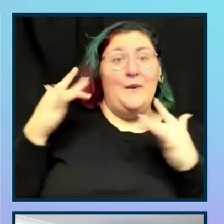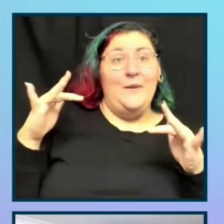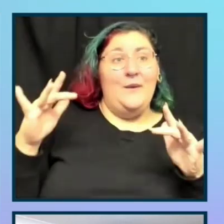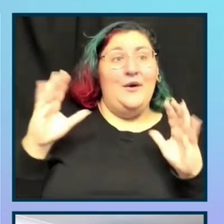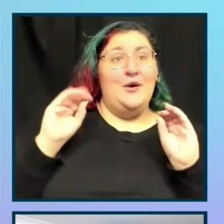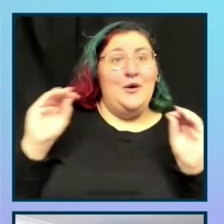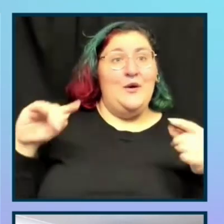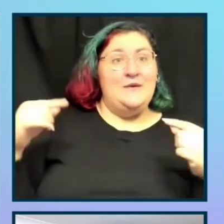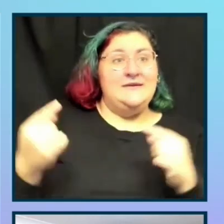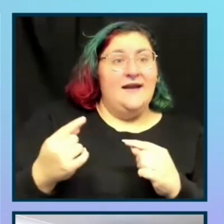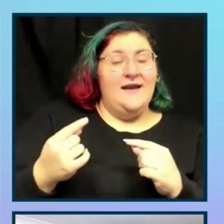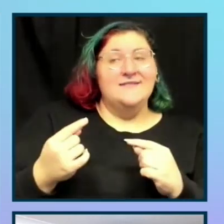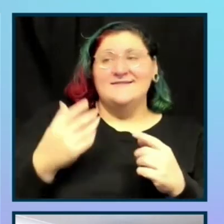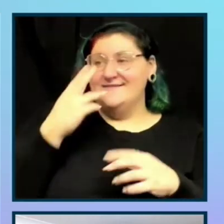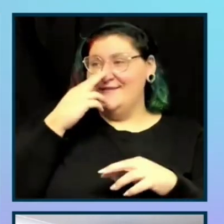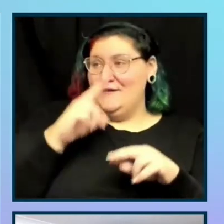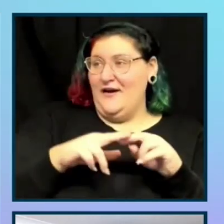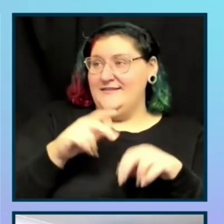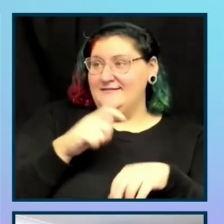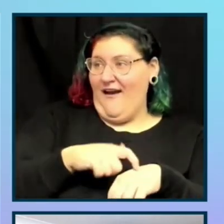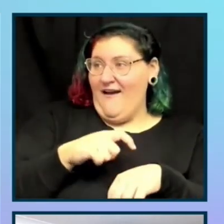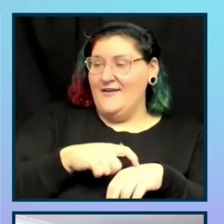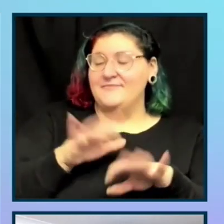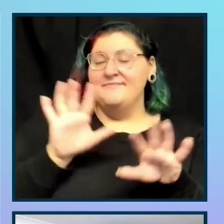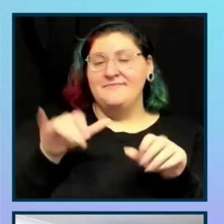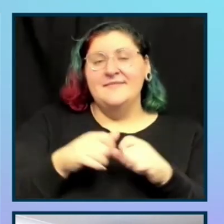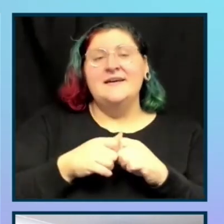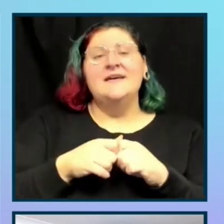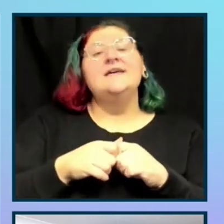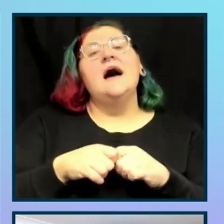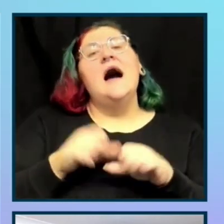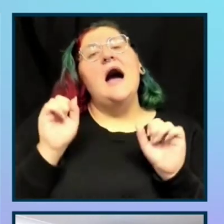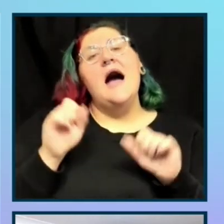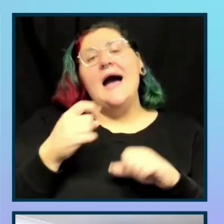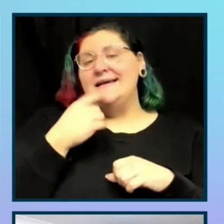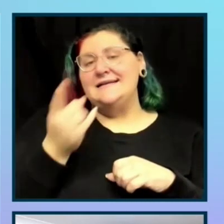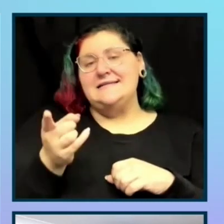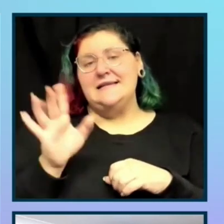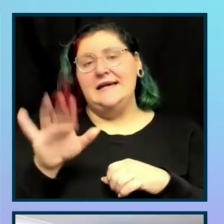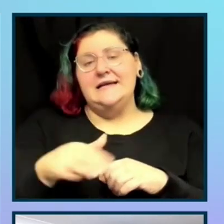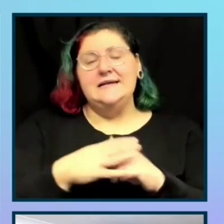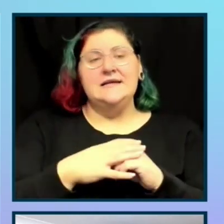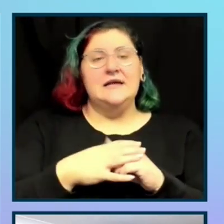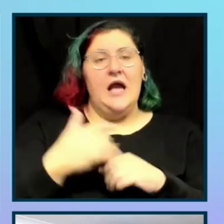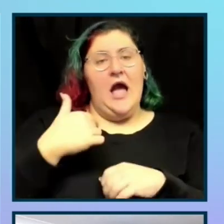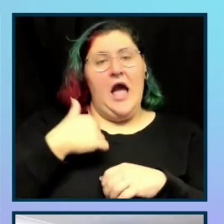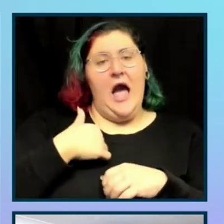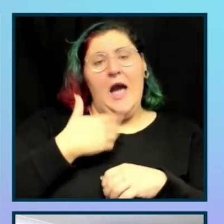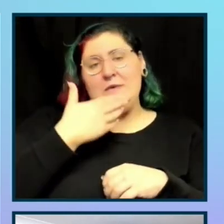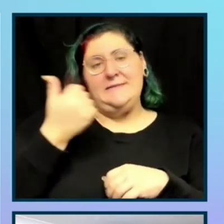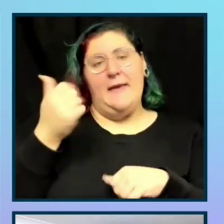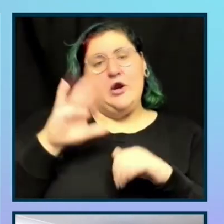All things considered, at least there's one thing I can say. And that is that, I was better than the one pirate